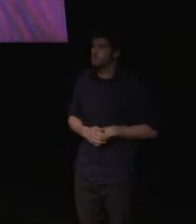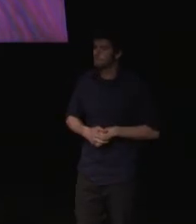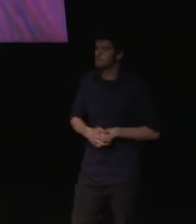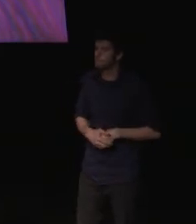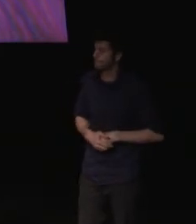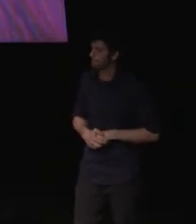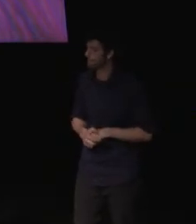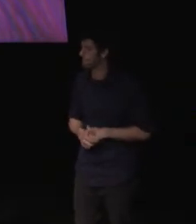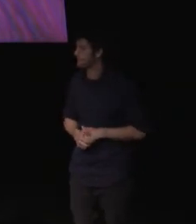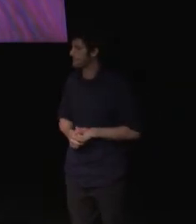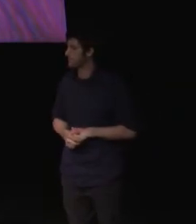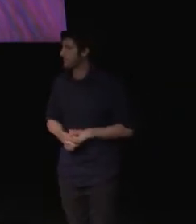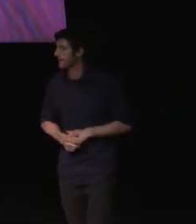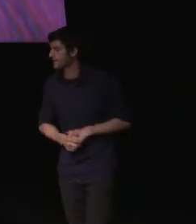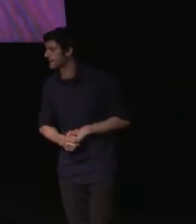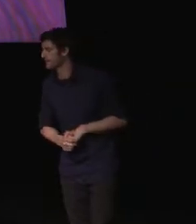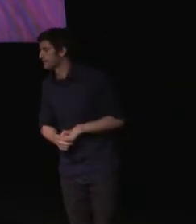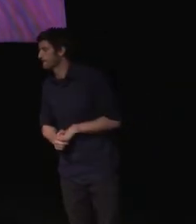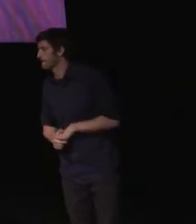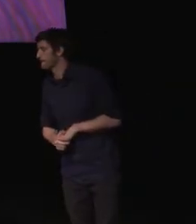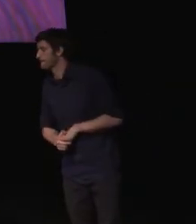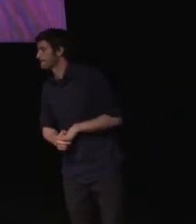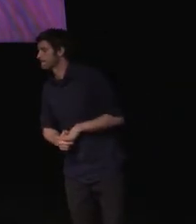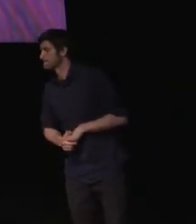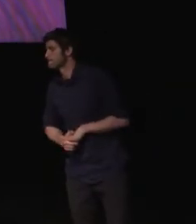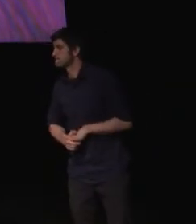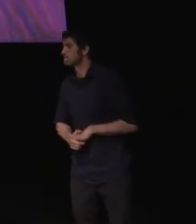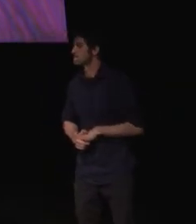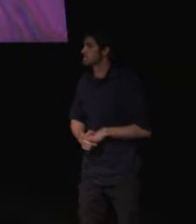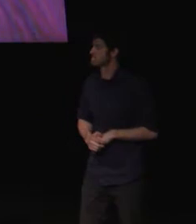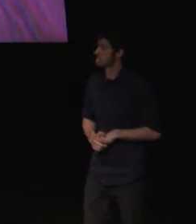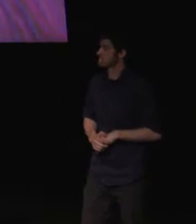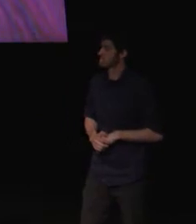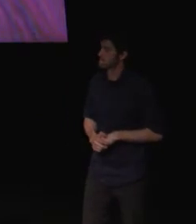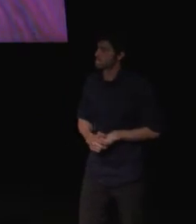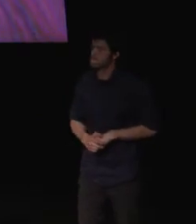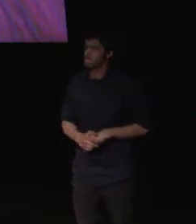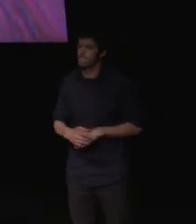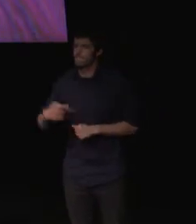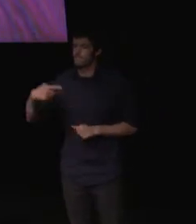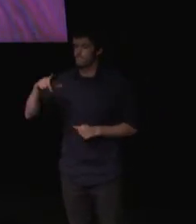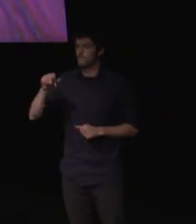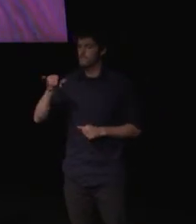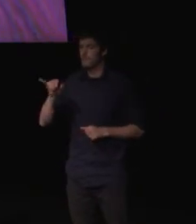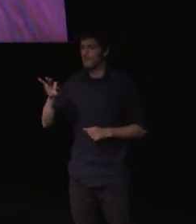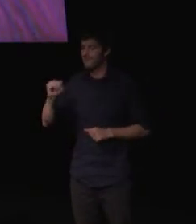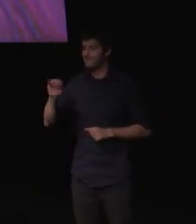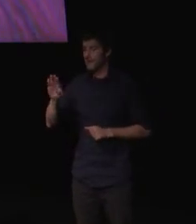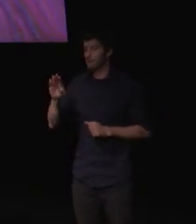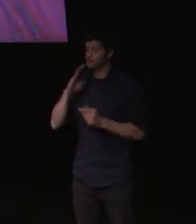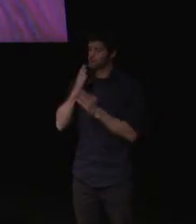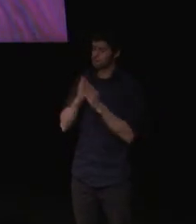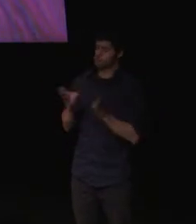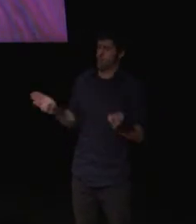PlayFab, again, is a broad suite of services for game tabs There're several of them that are focused on multiplayer.